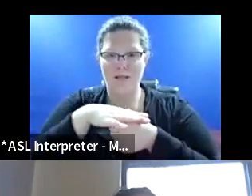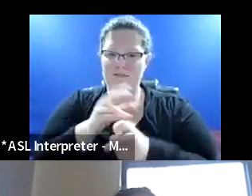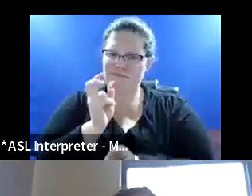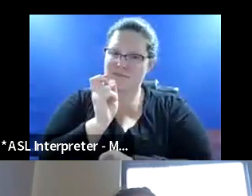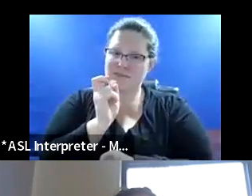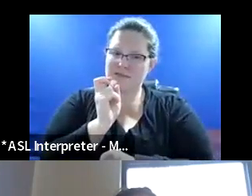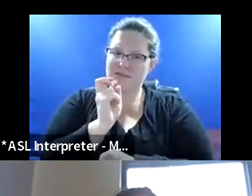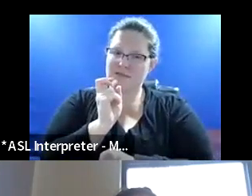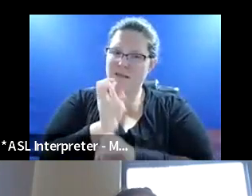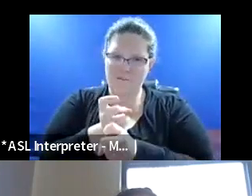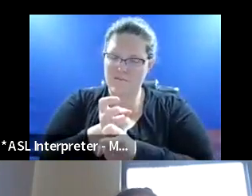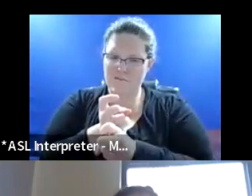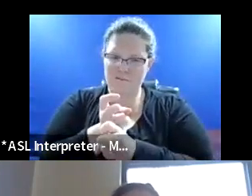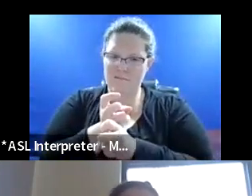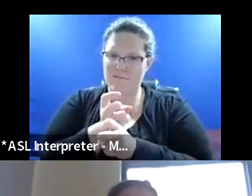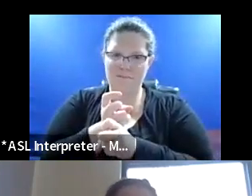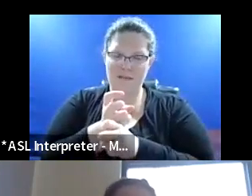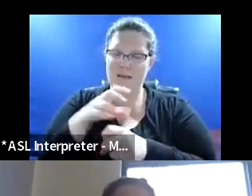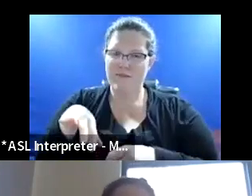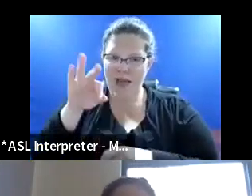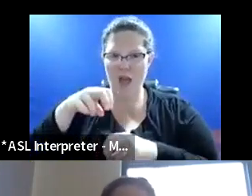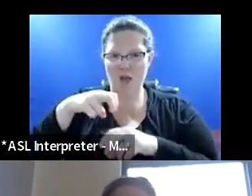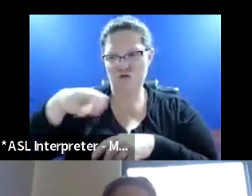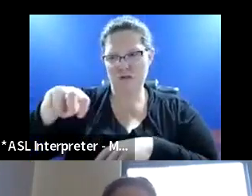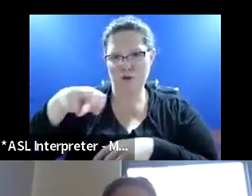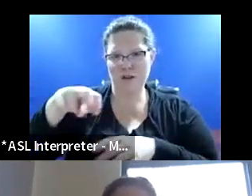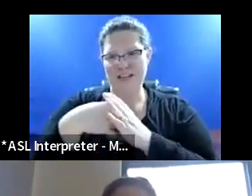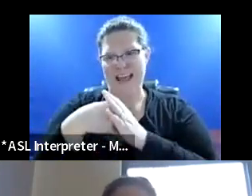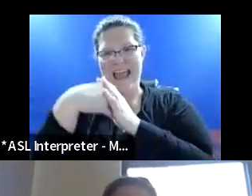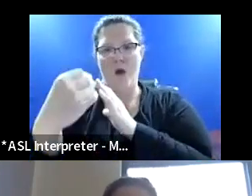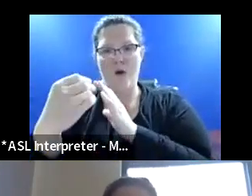SO THEY ARE WONDERING HOW THEY CAN TRANSITION BACK INTO OUR COMMUNITY. I'LL HAVE TO LET THEM KNOW THAT, LIKE OUR GENTLEMEN FROM WISCONSIN, WE ARE A VERY RURAL AREA.